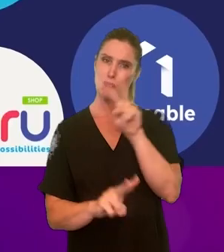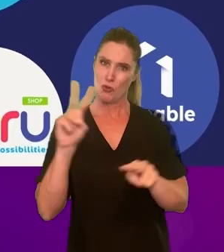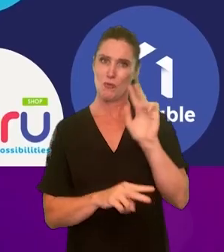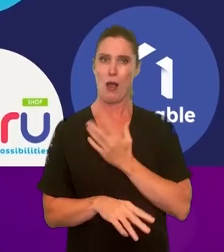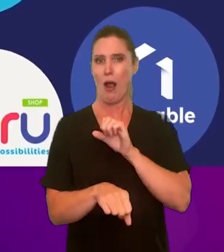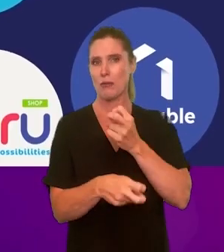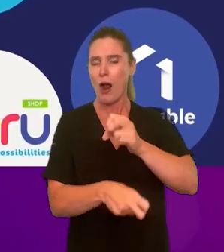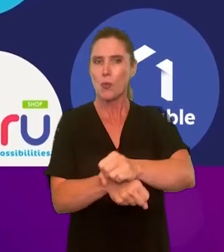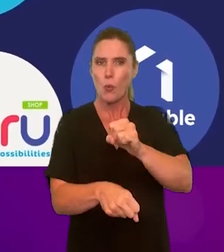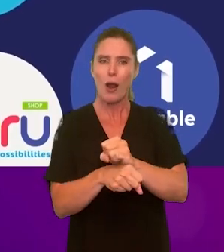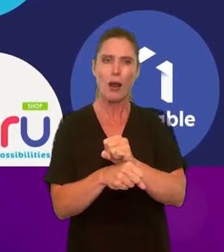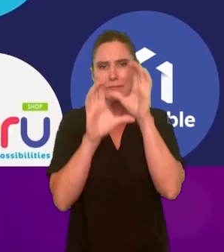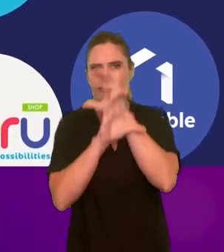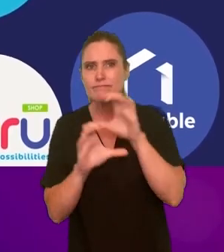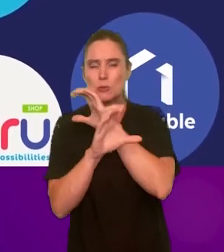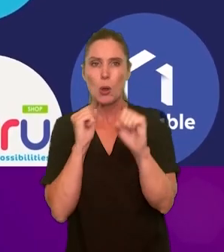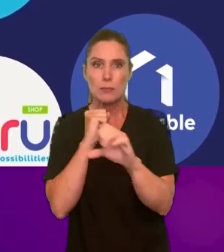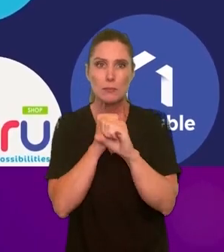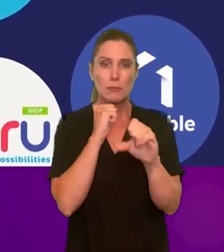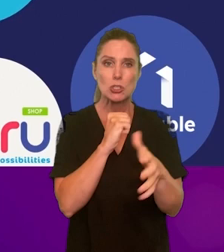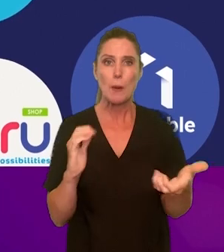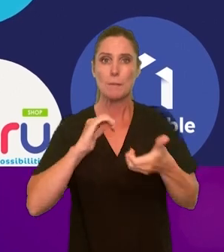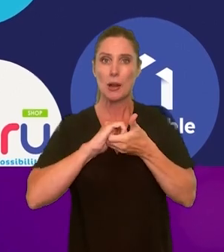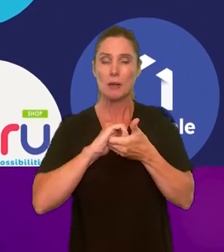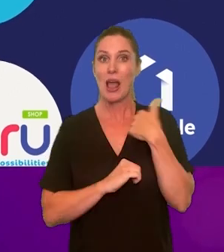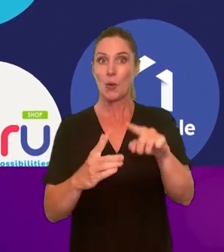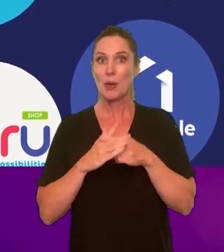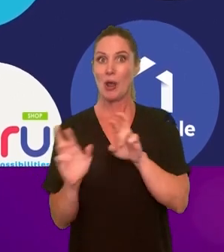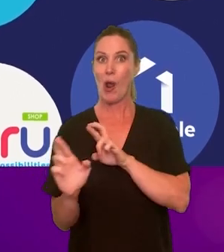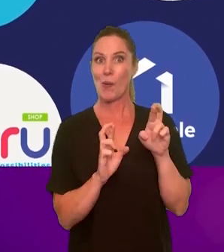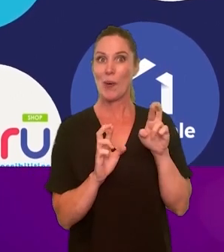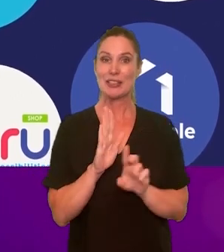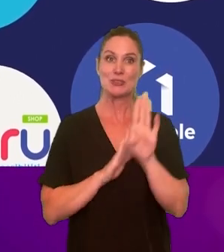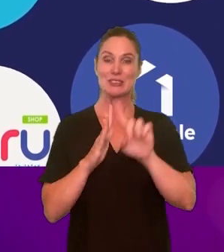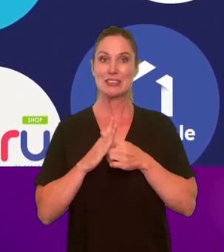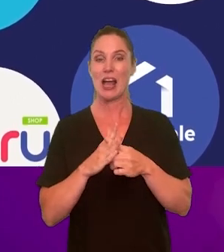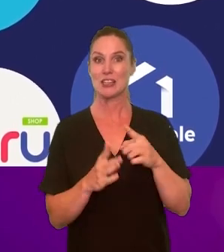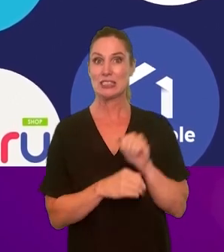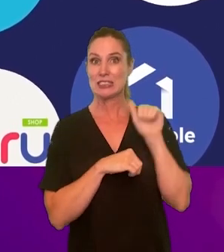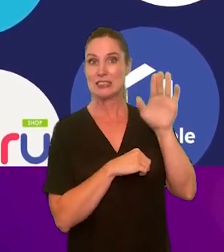and explore commercial partnerships as we move towards a launch, selling into the NDIS early next year.